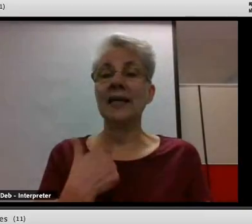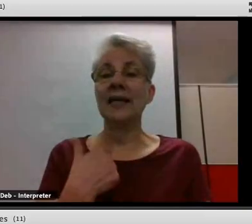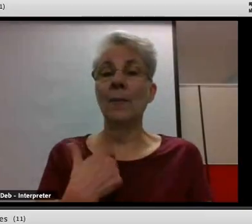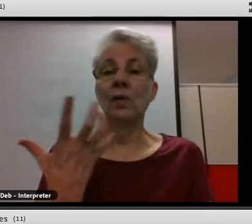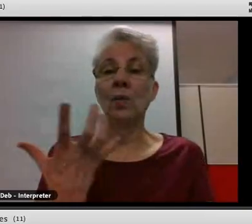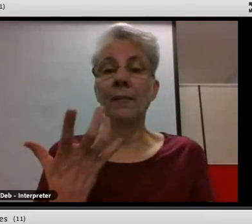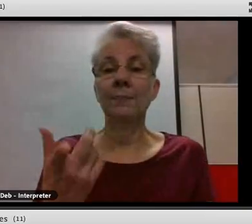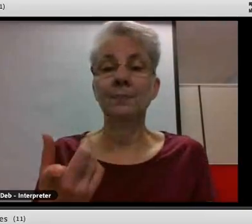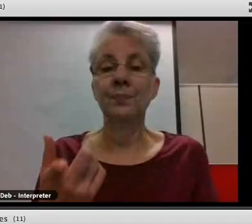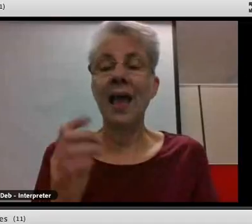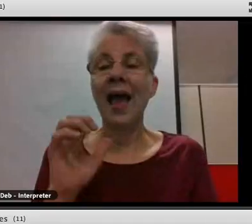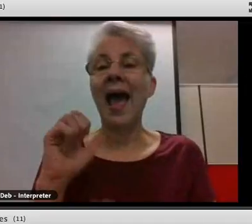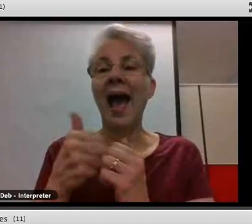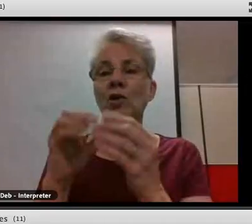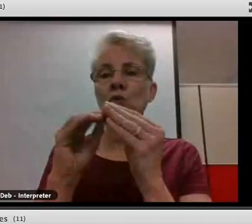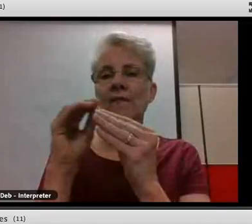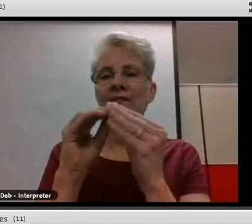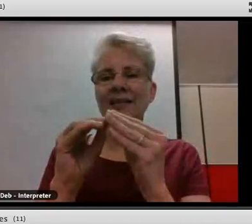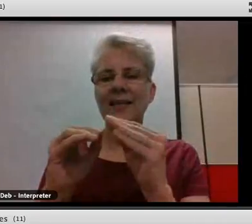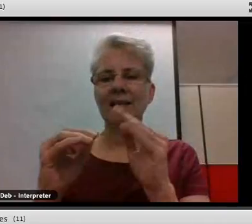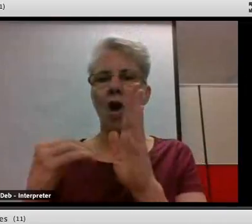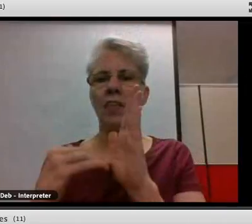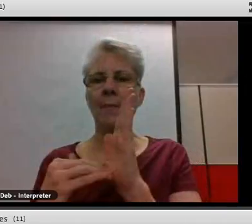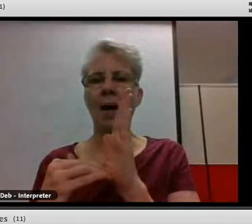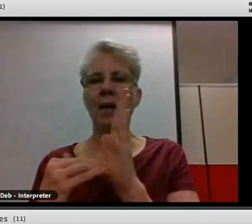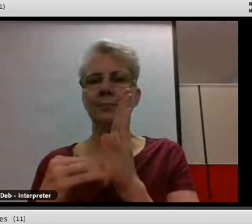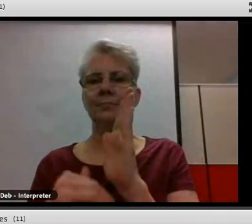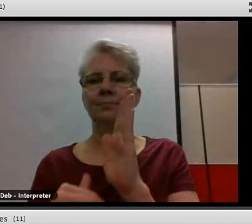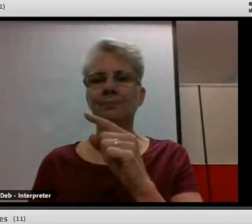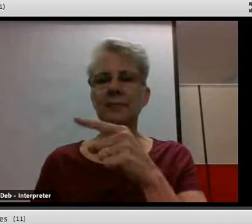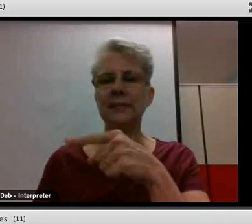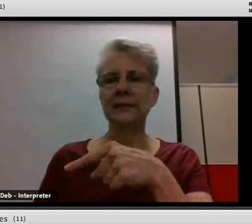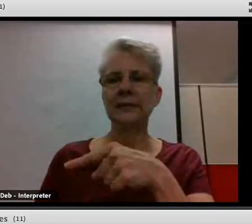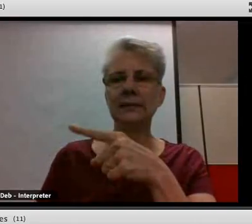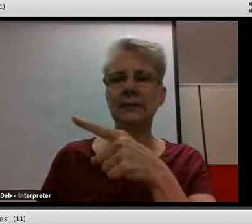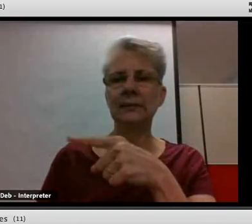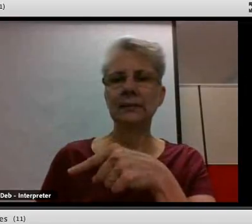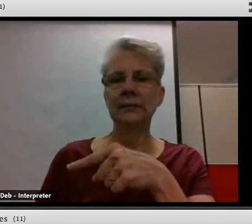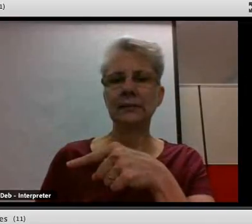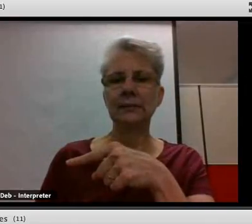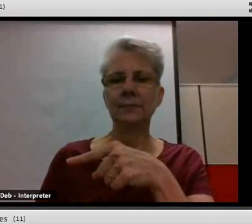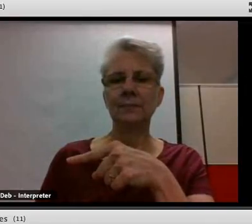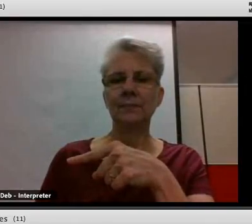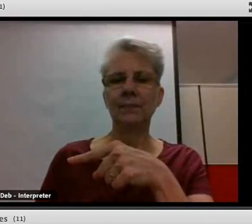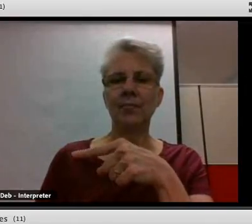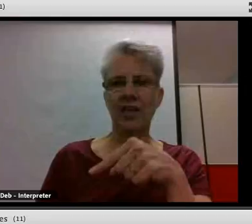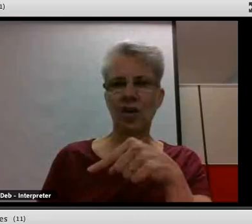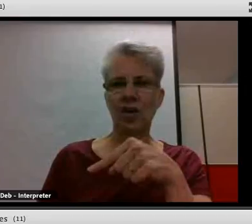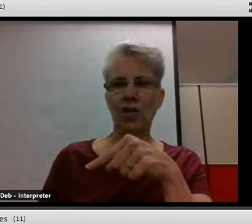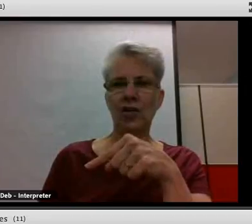A logical order of headings and a sequence of content,